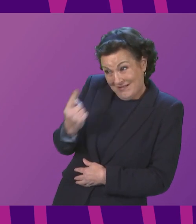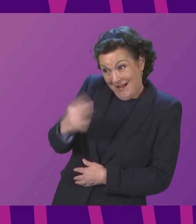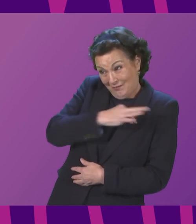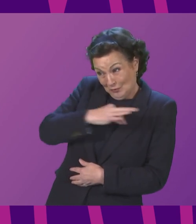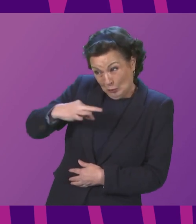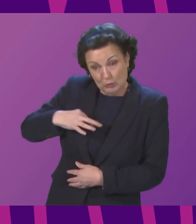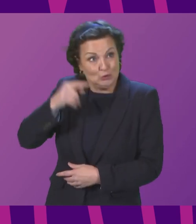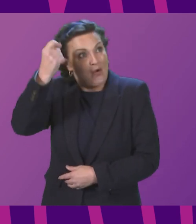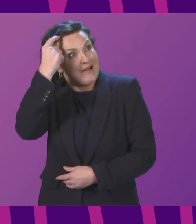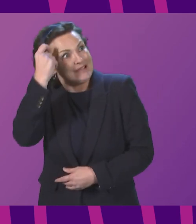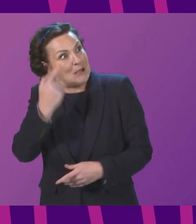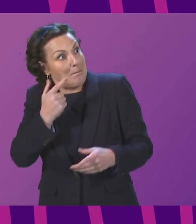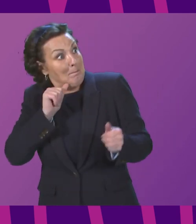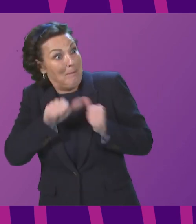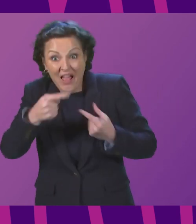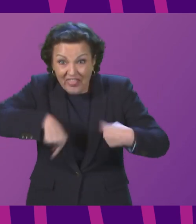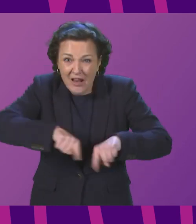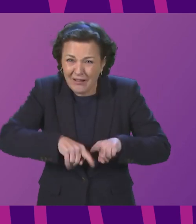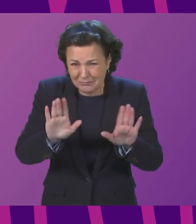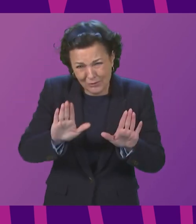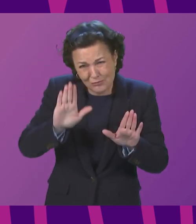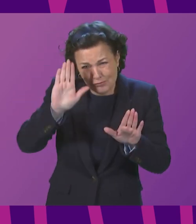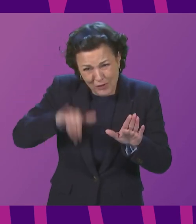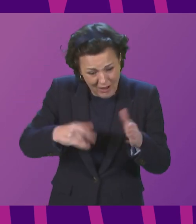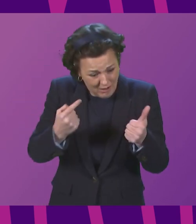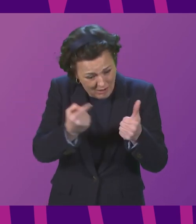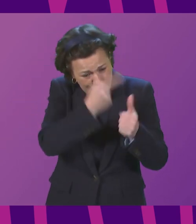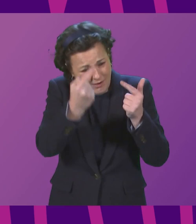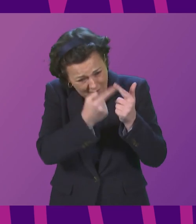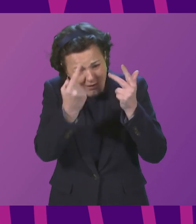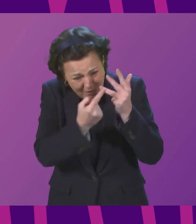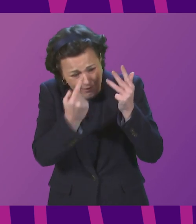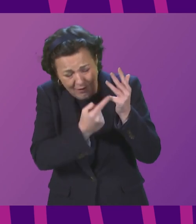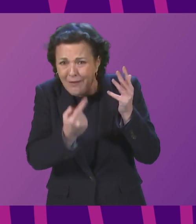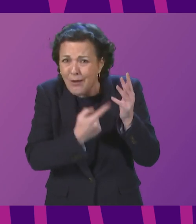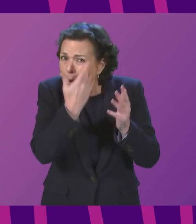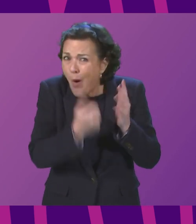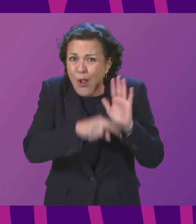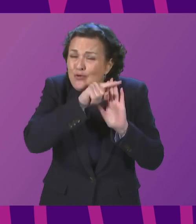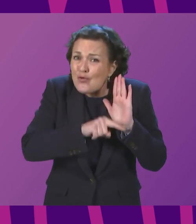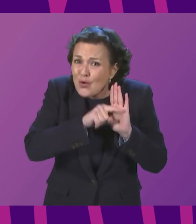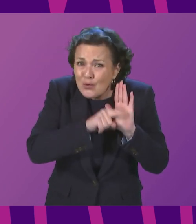than most people. All the targeted measures that are now in place are in place in many